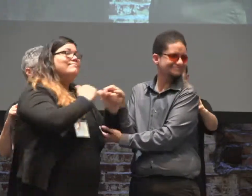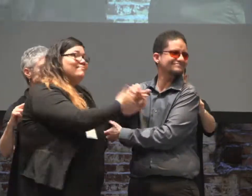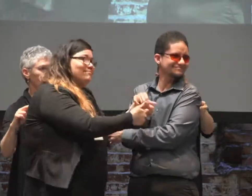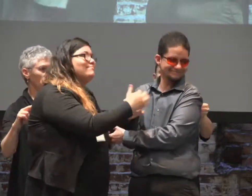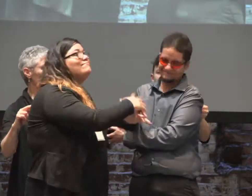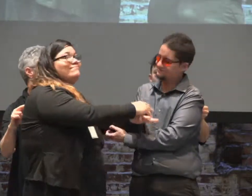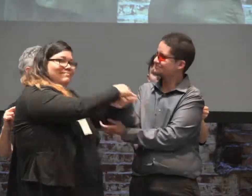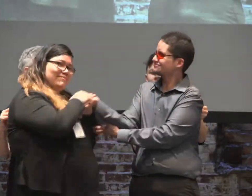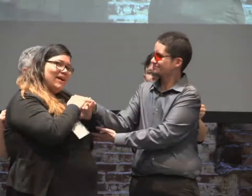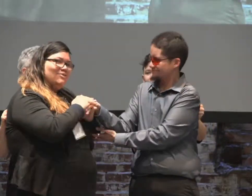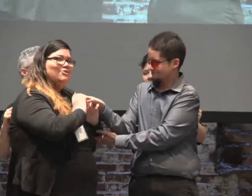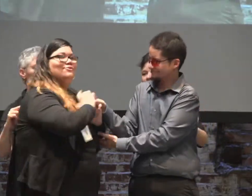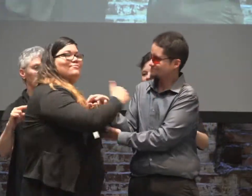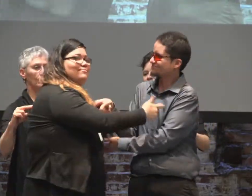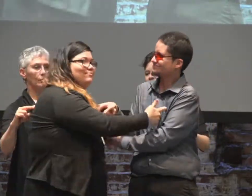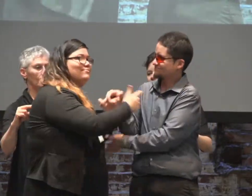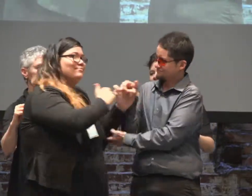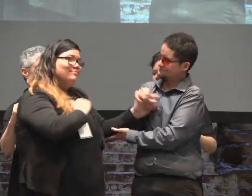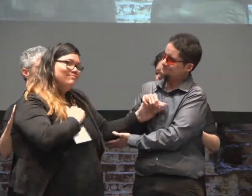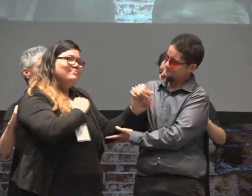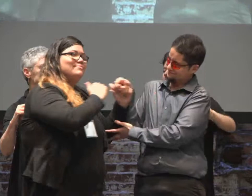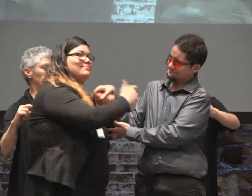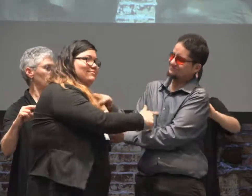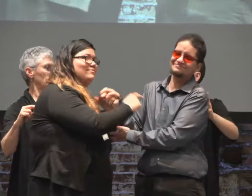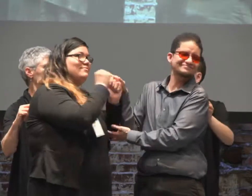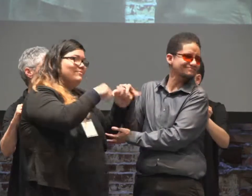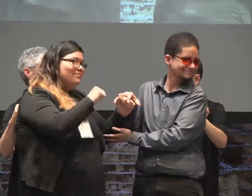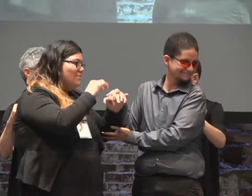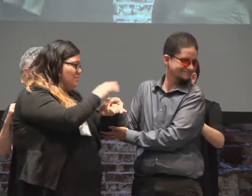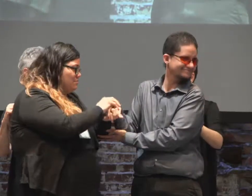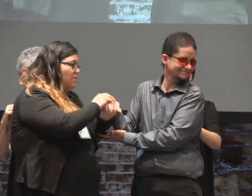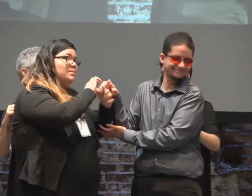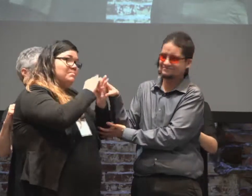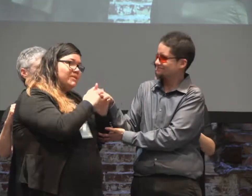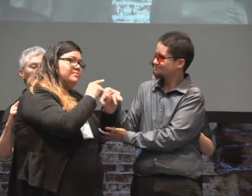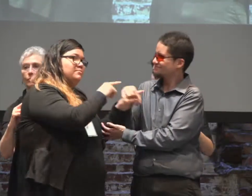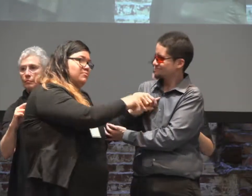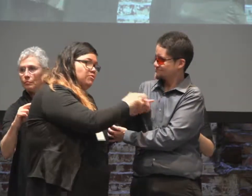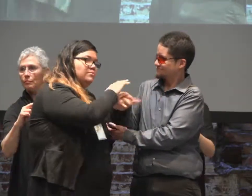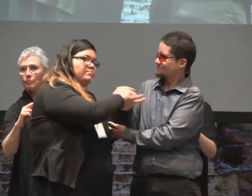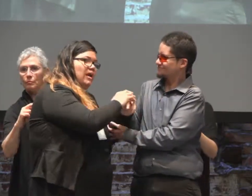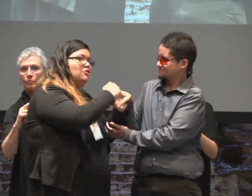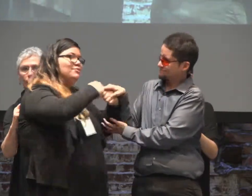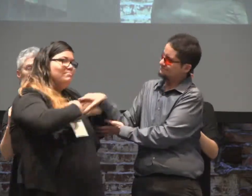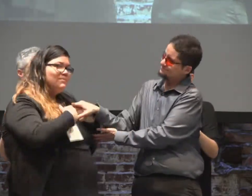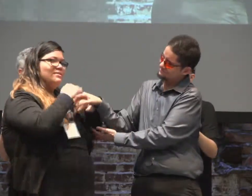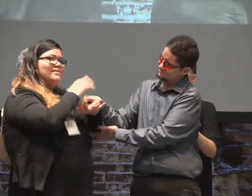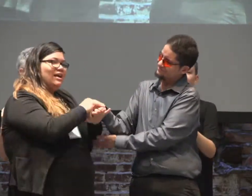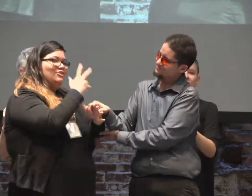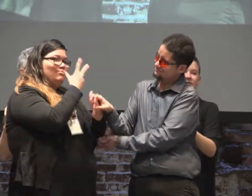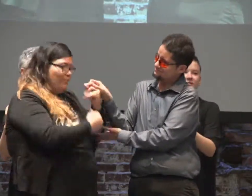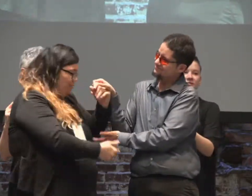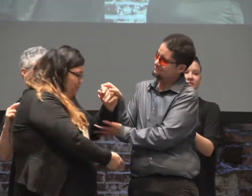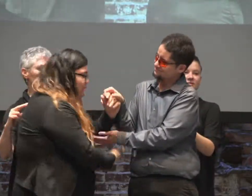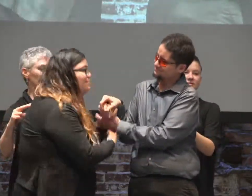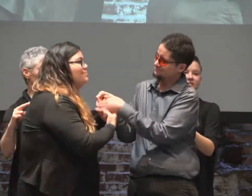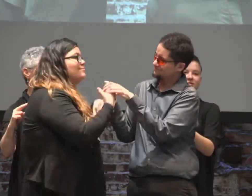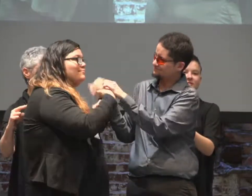and to communicate using the way we communicate, and the more you do it, the more you'll get used to it, it will become more natural for you,